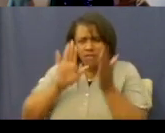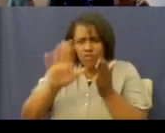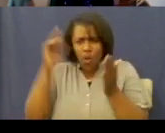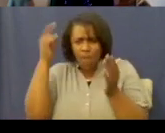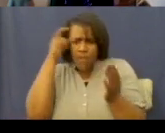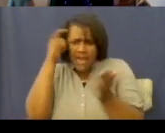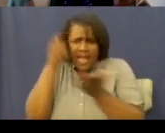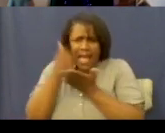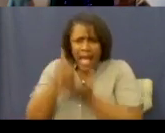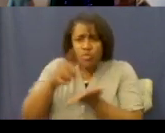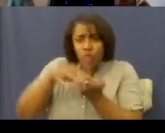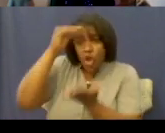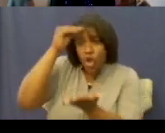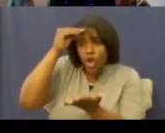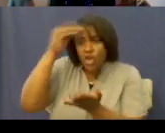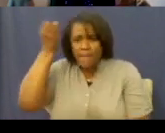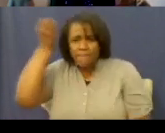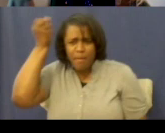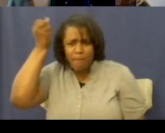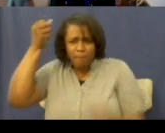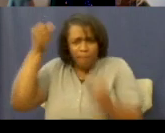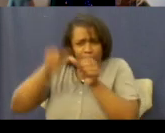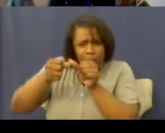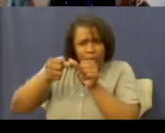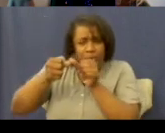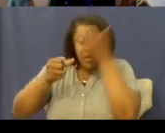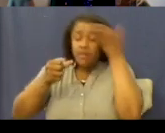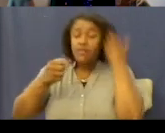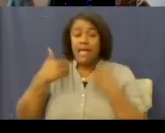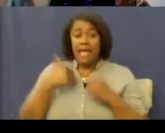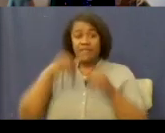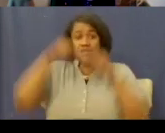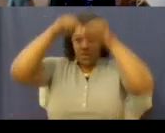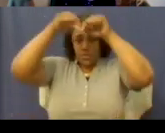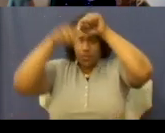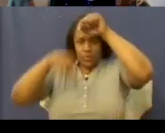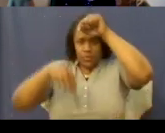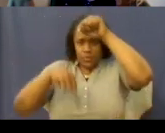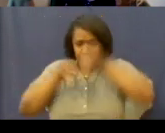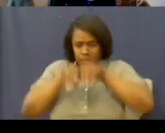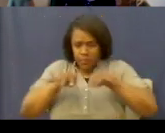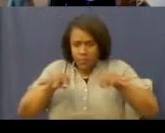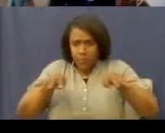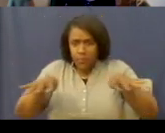And it has lots of branches on it, and those branches go to different parts of the brain